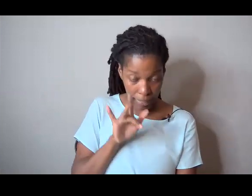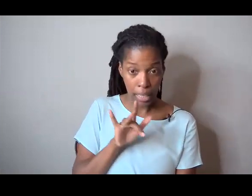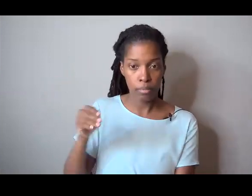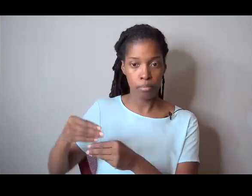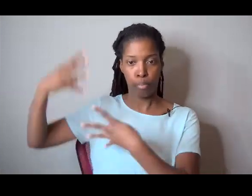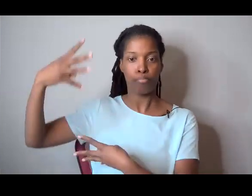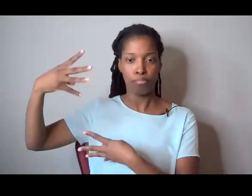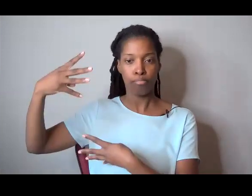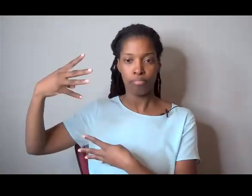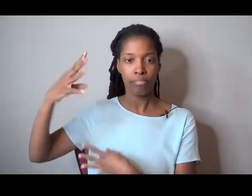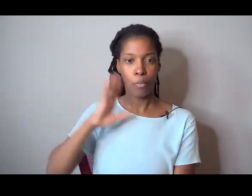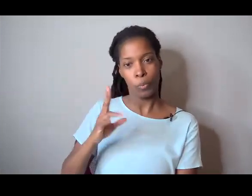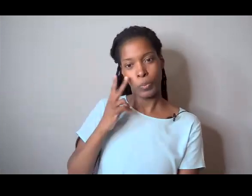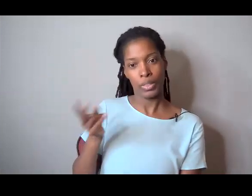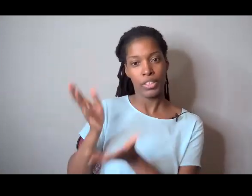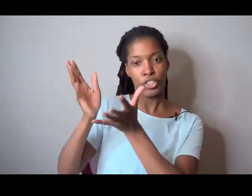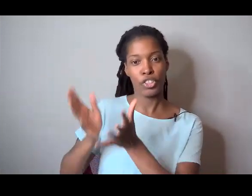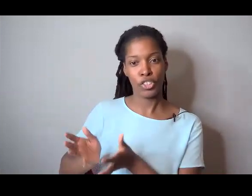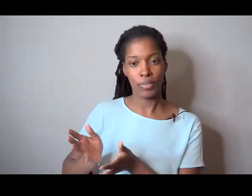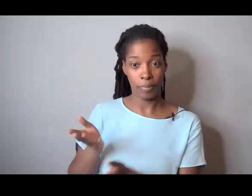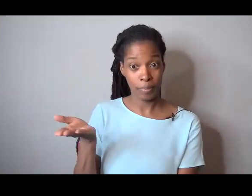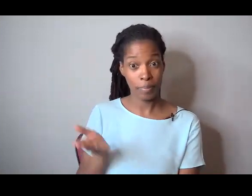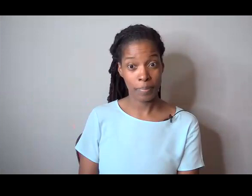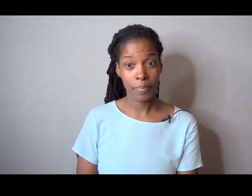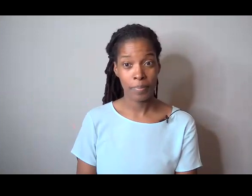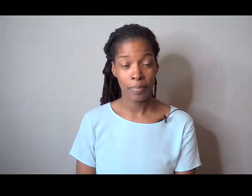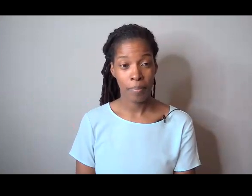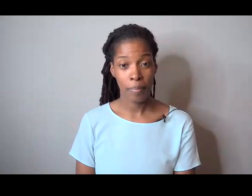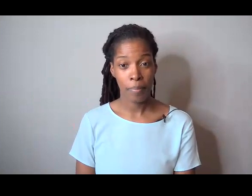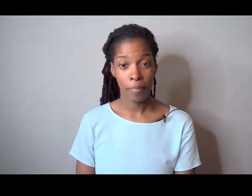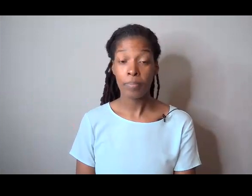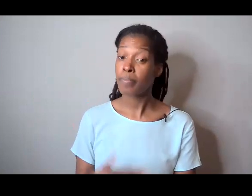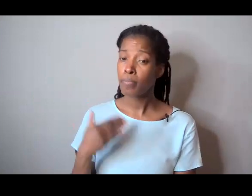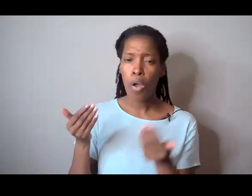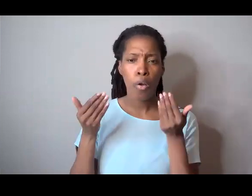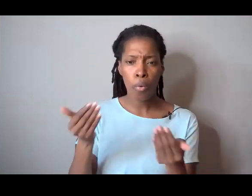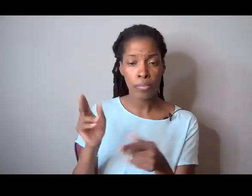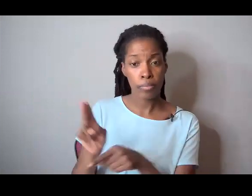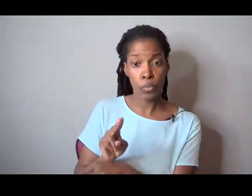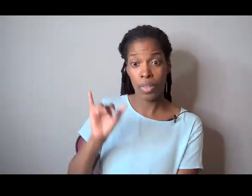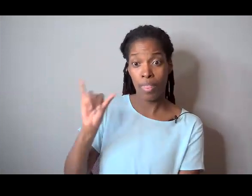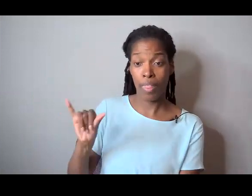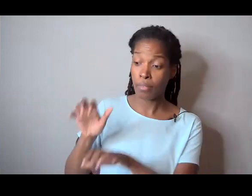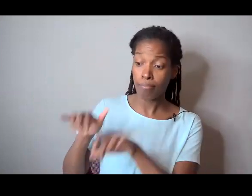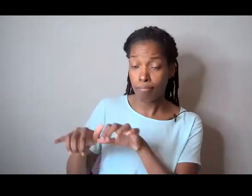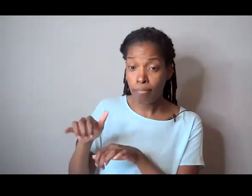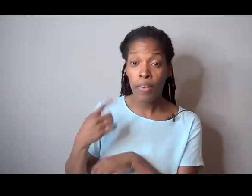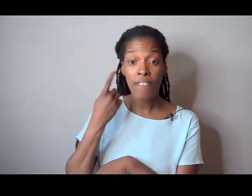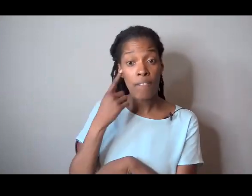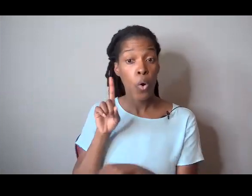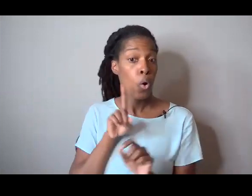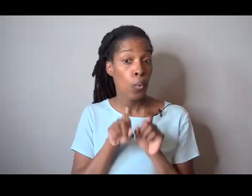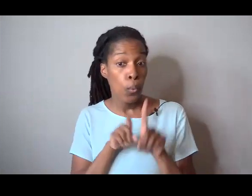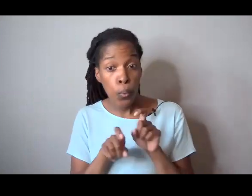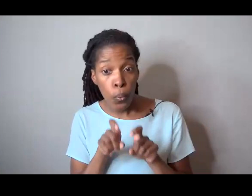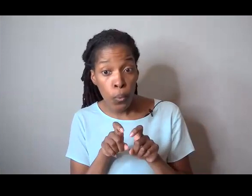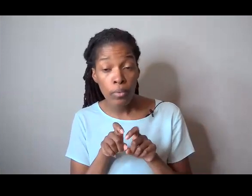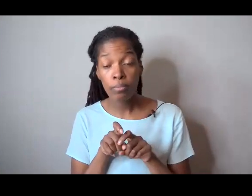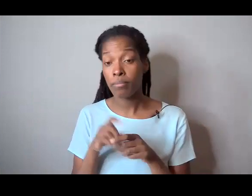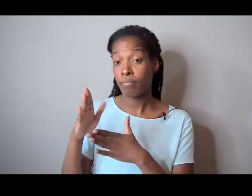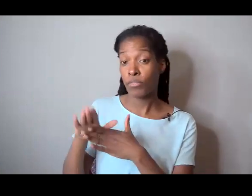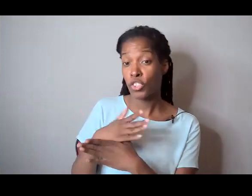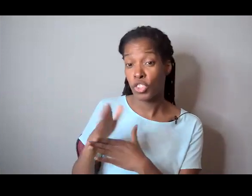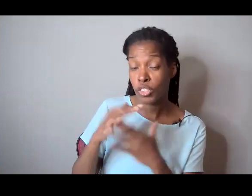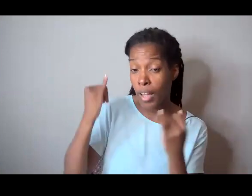your Zoom window. We ask that you use that chatbox to ask questions, share ideas and leave comments.